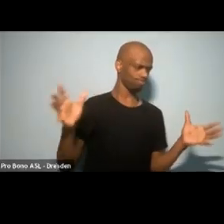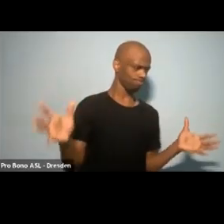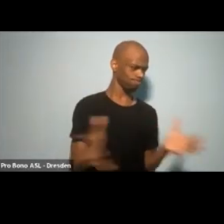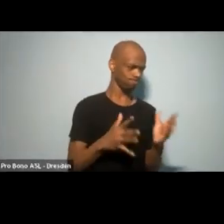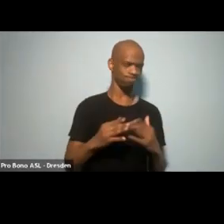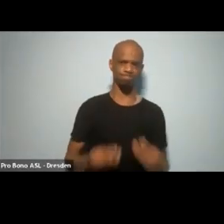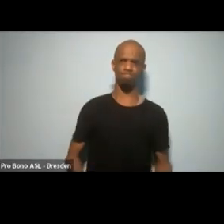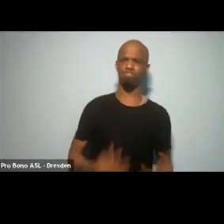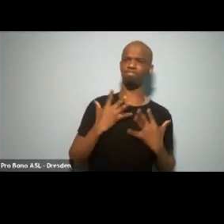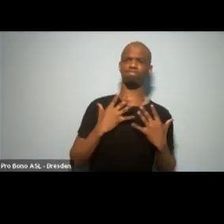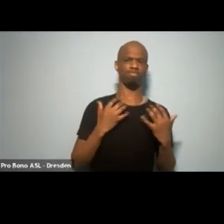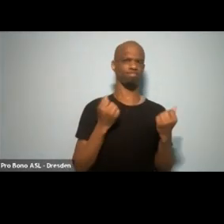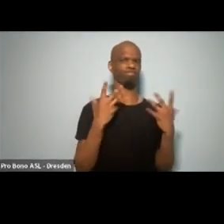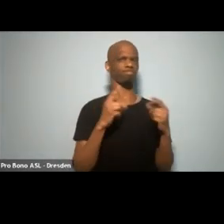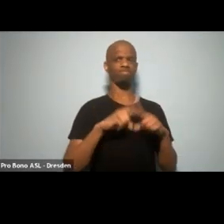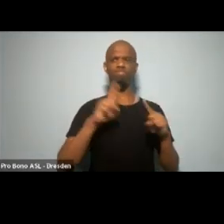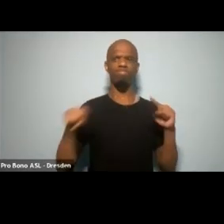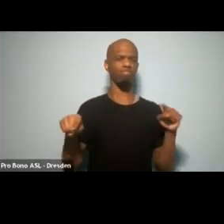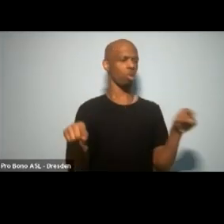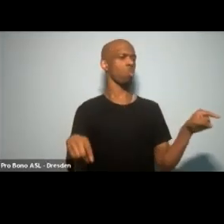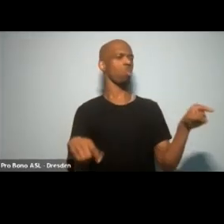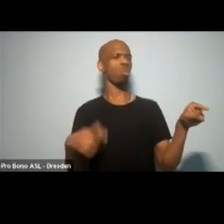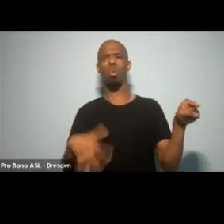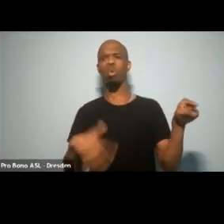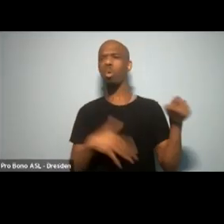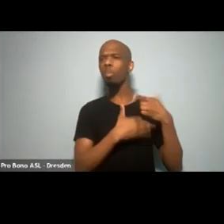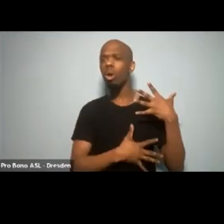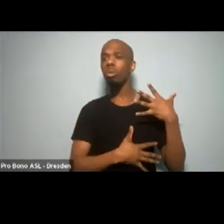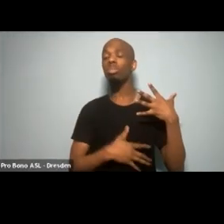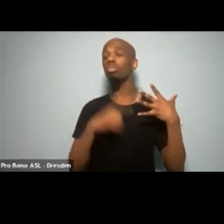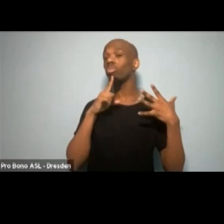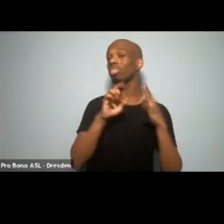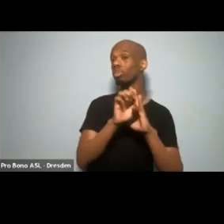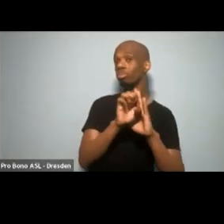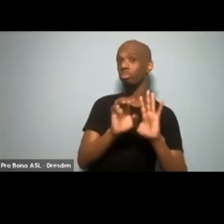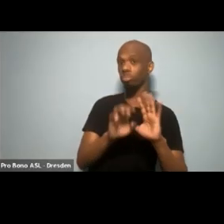Just a thumbnail sketch. On an administrative level,